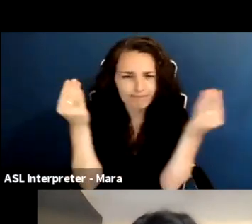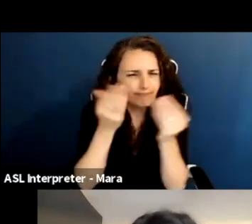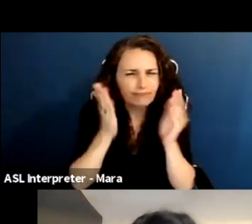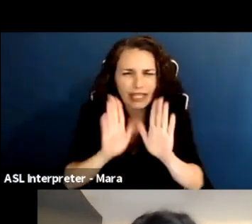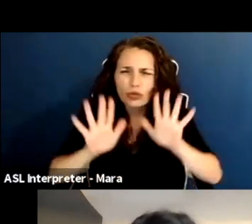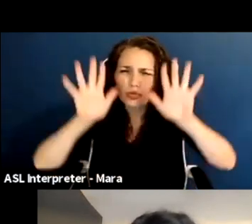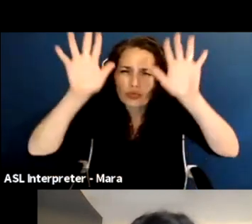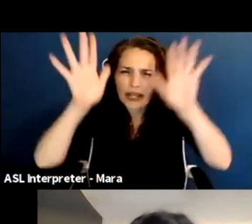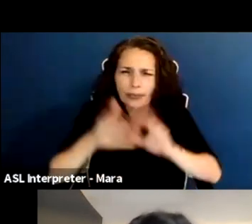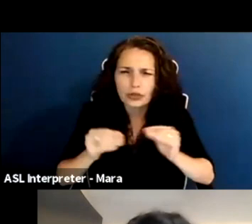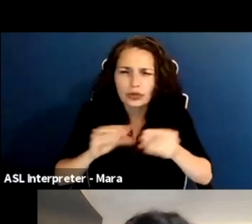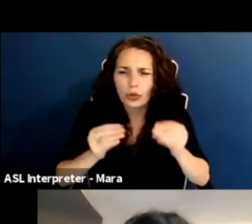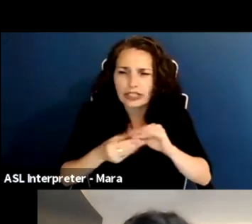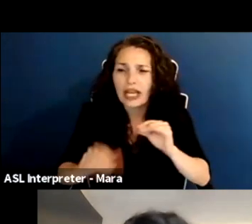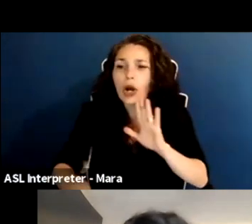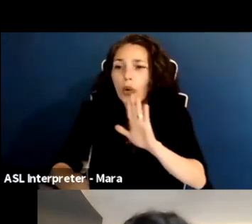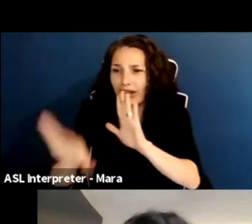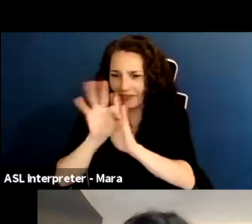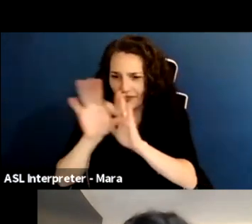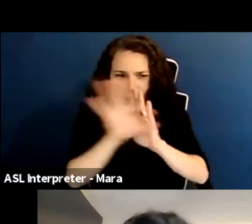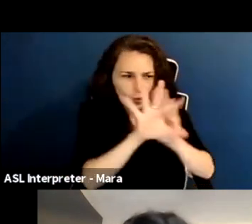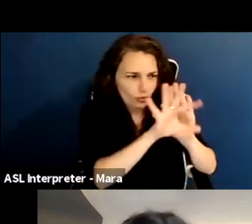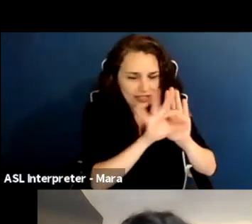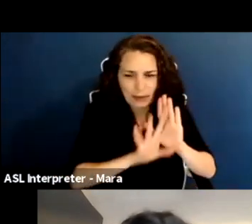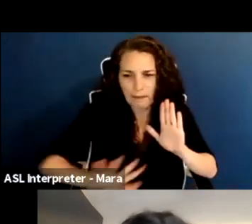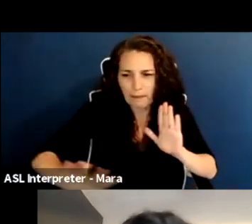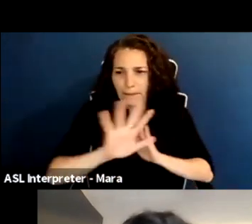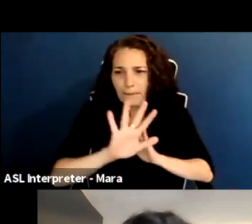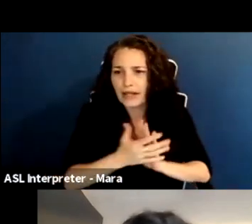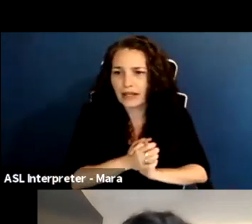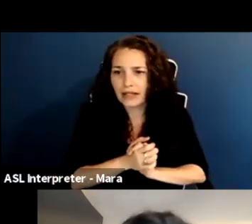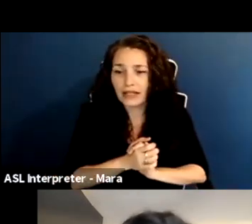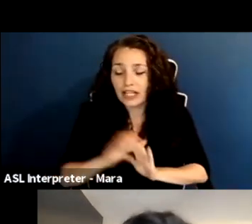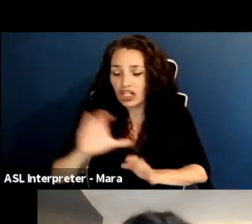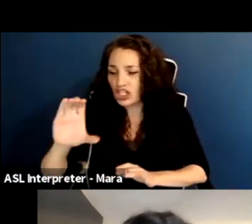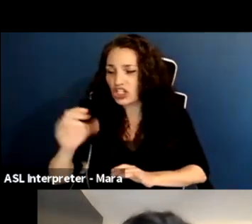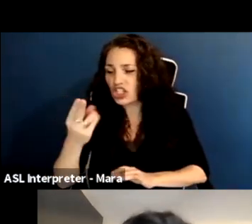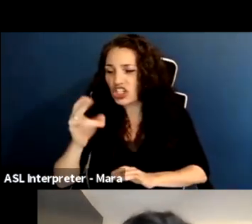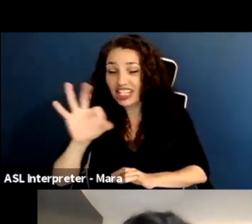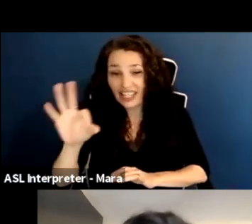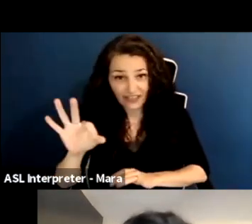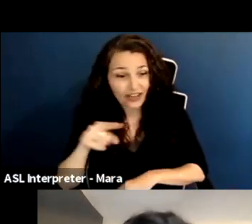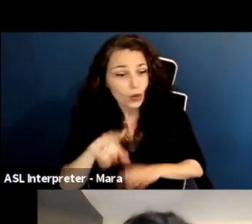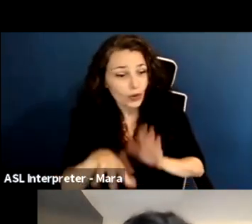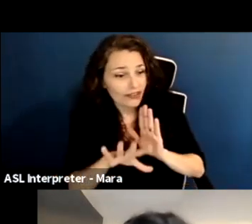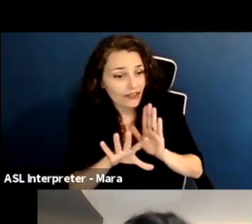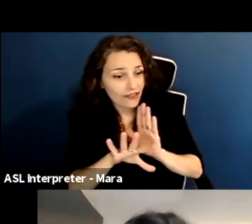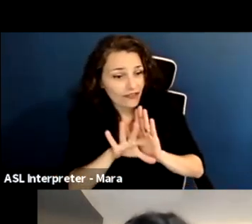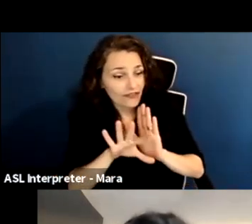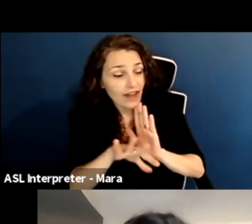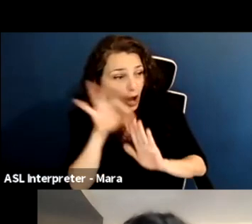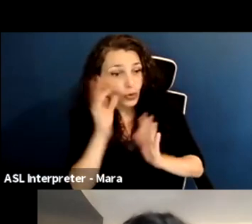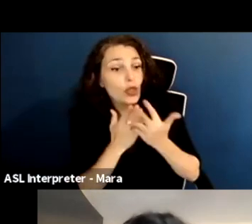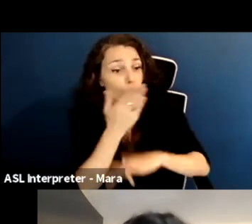And we found, these stories, Chief Shirell We found through a photographer on Instagram